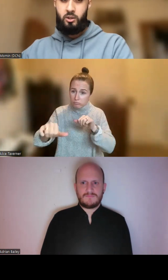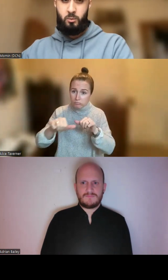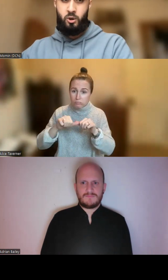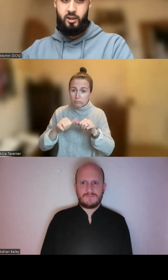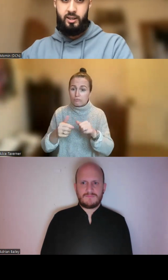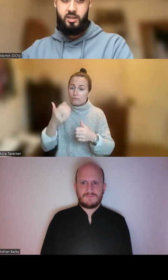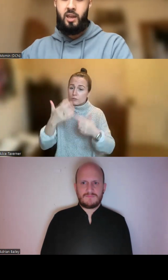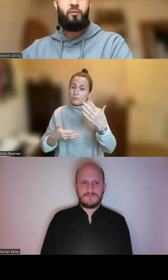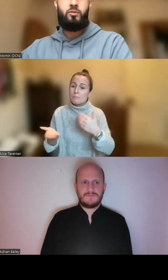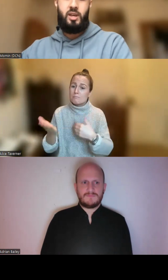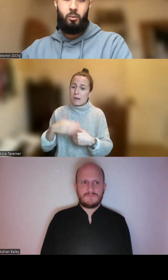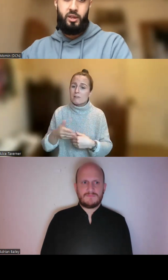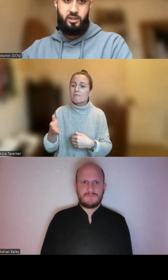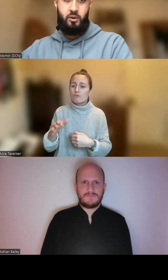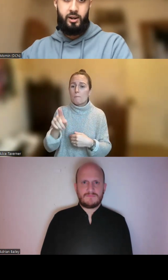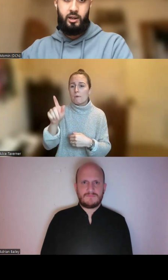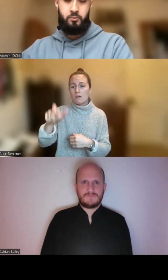or some leads if you set up things correctly.